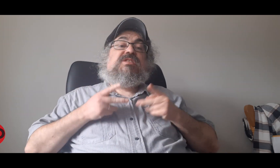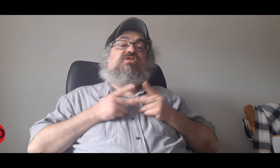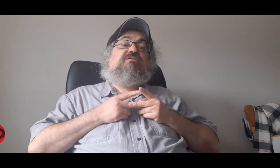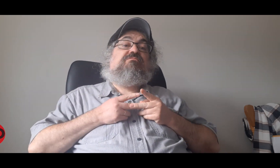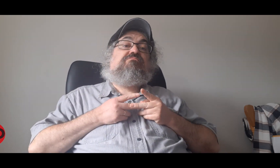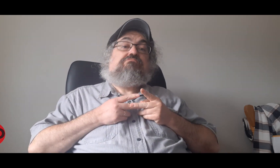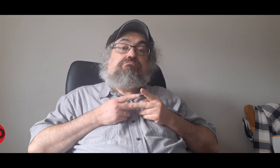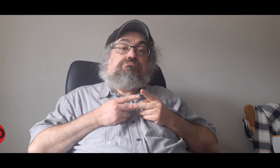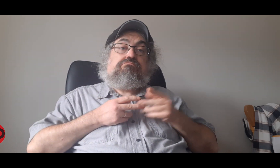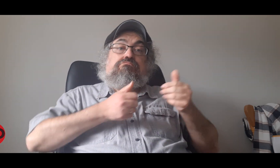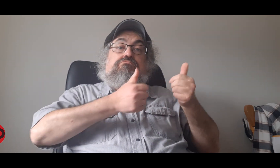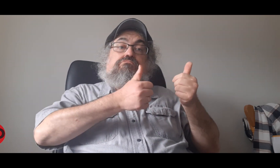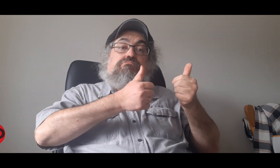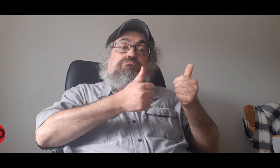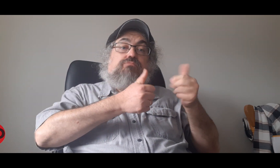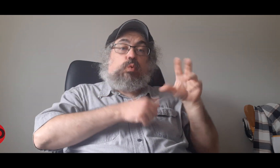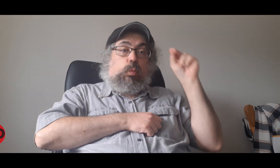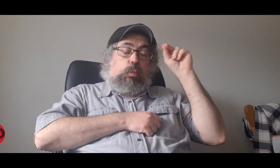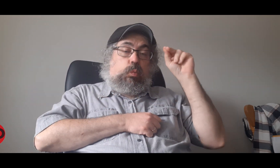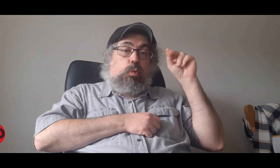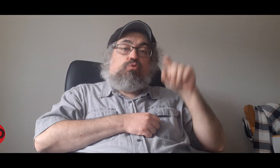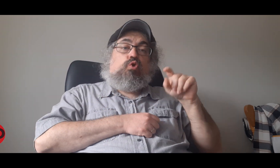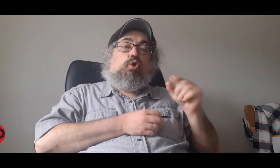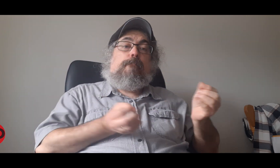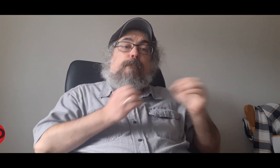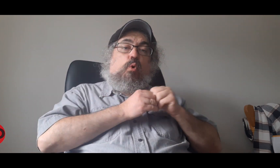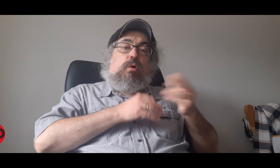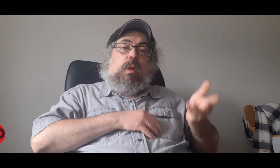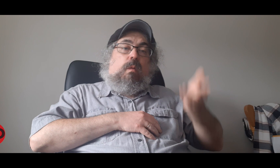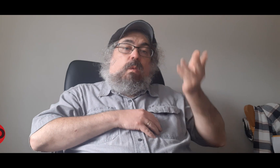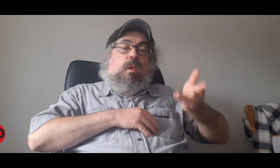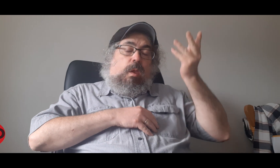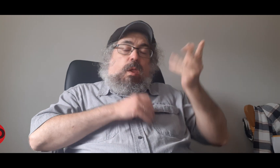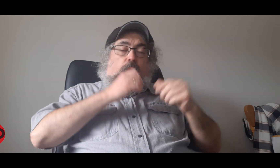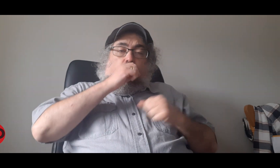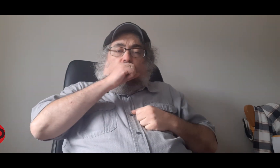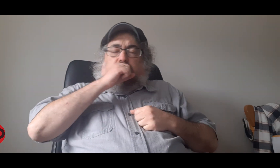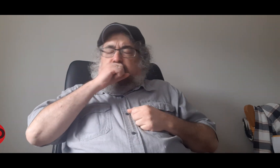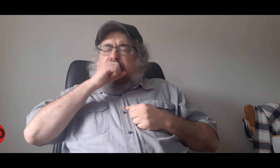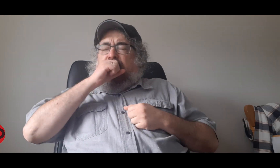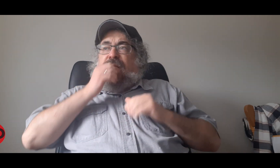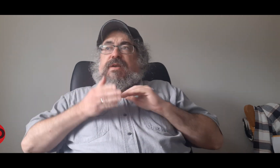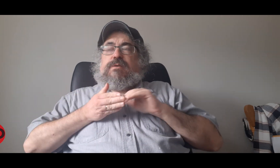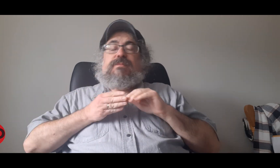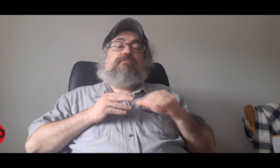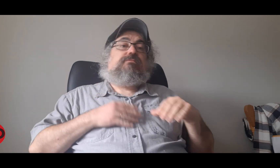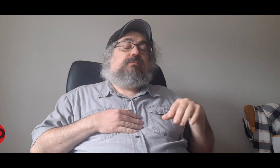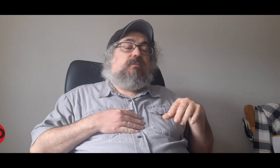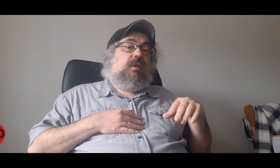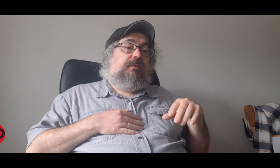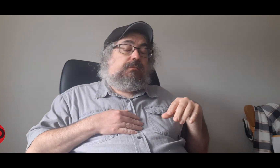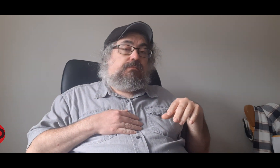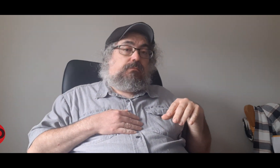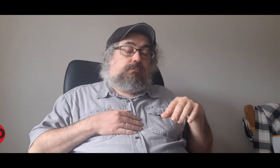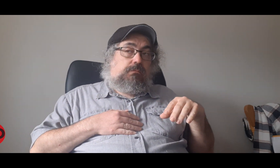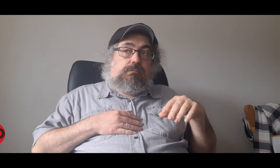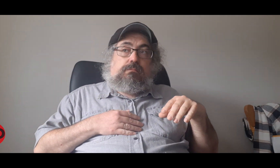the request? No, it should be more! The problem is that CRTC decided